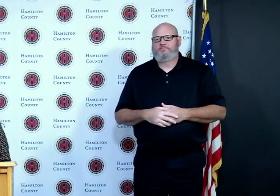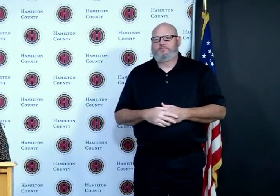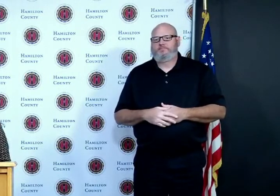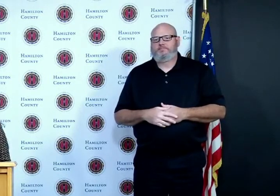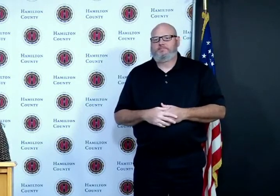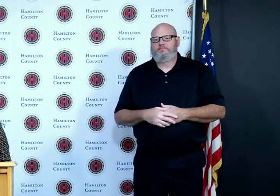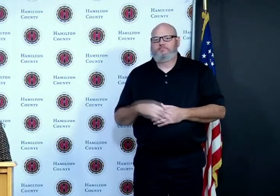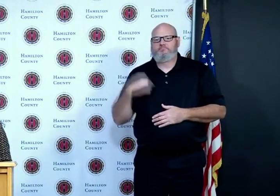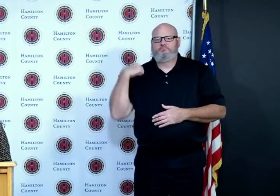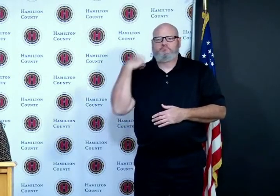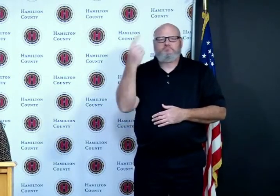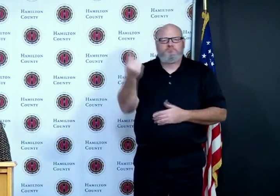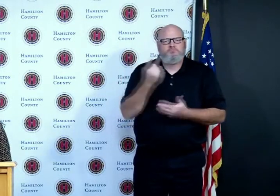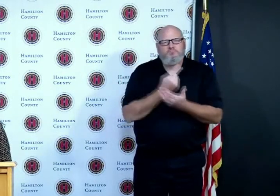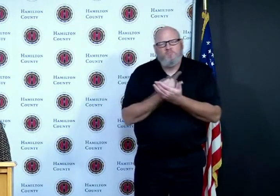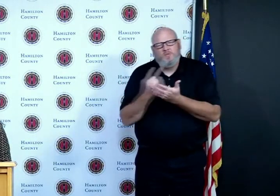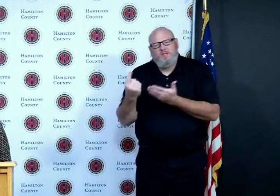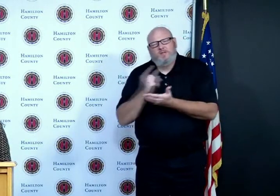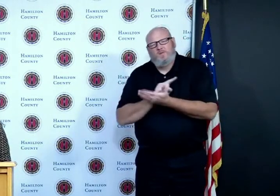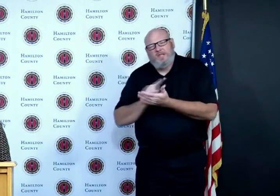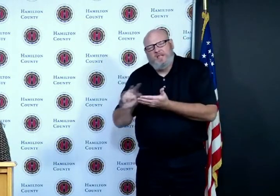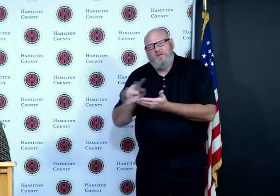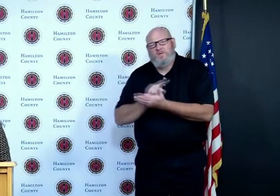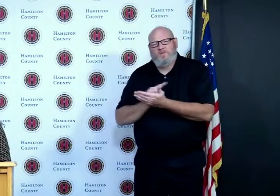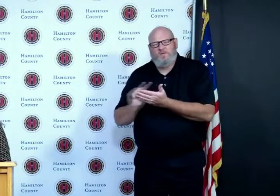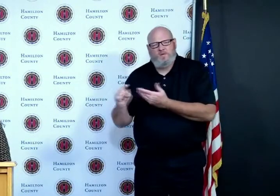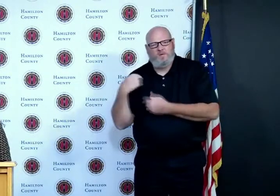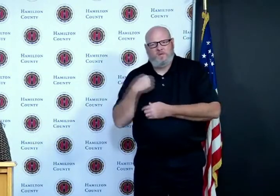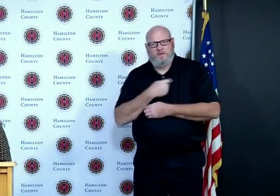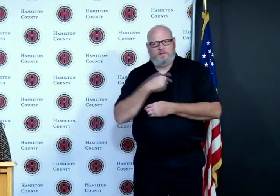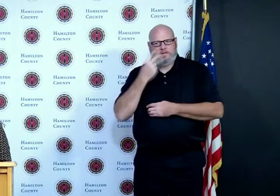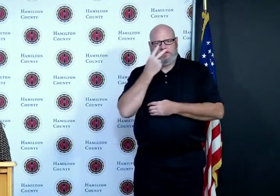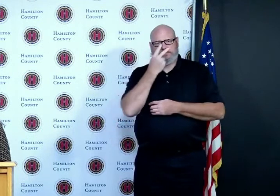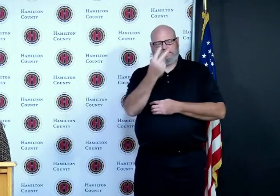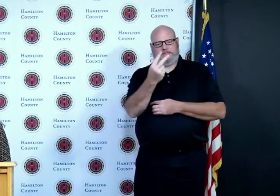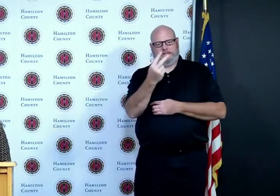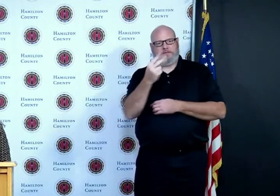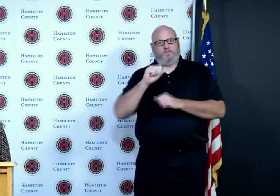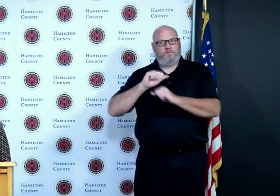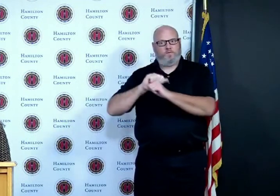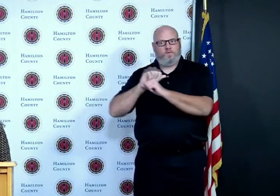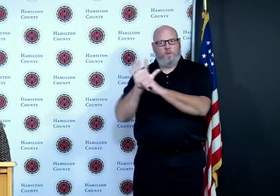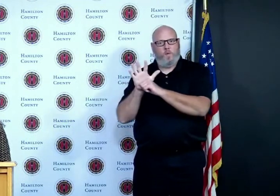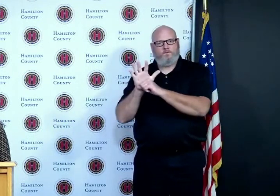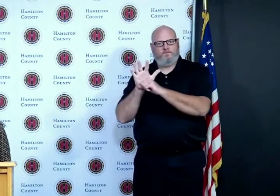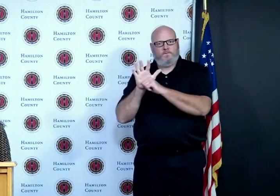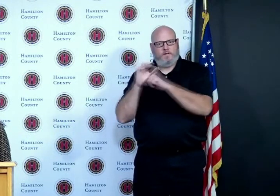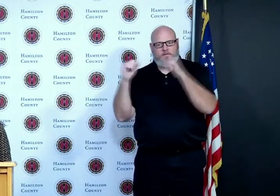better our numbers continue to decline when it comes to positive cases and hospitalizations